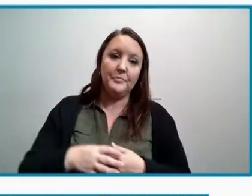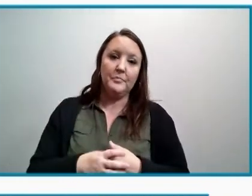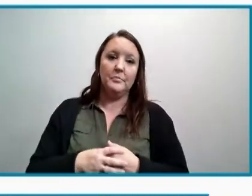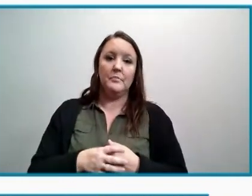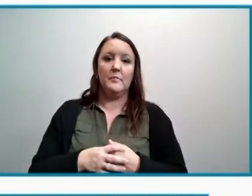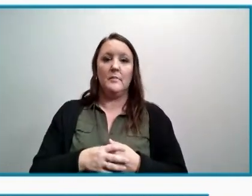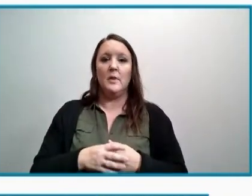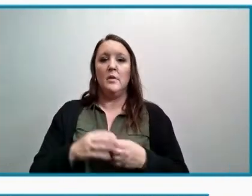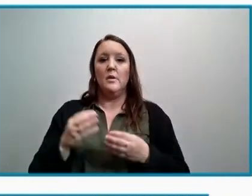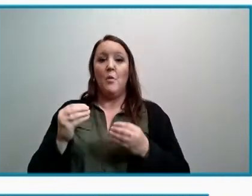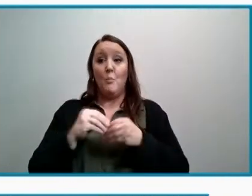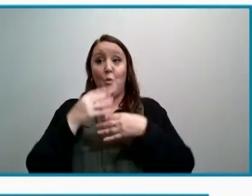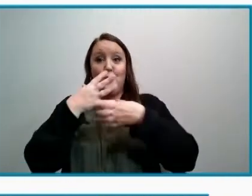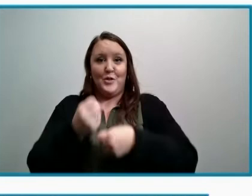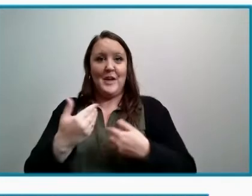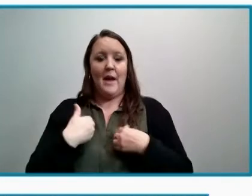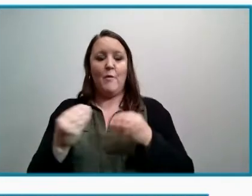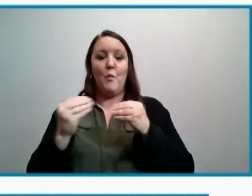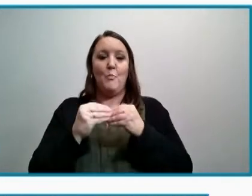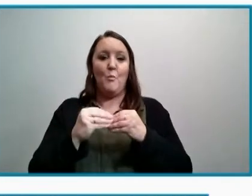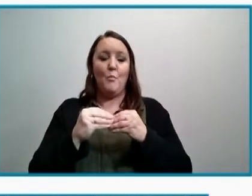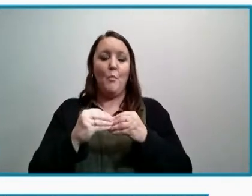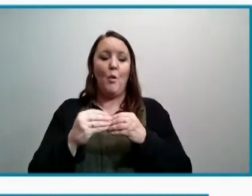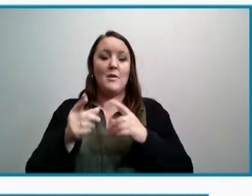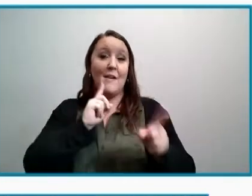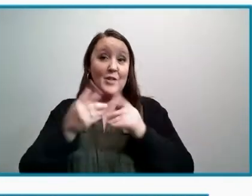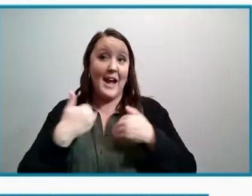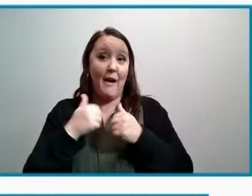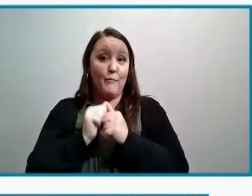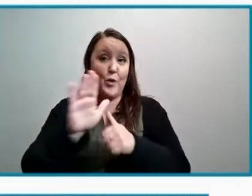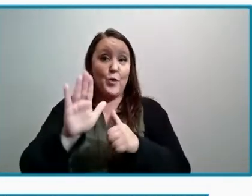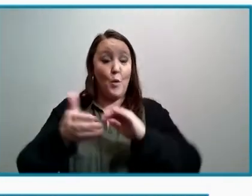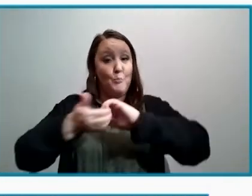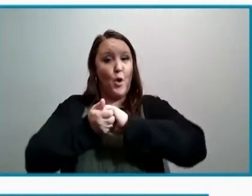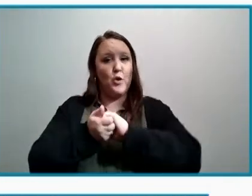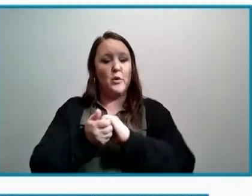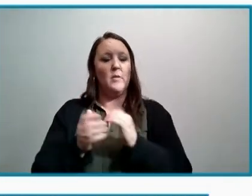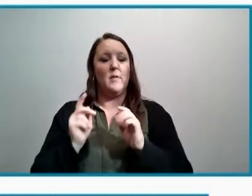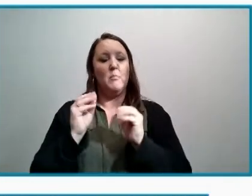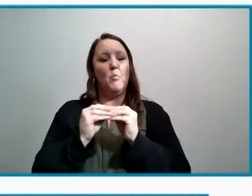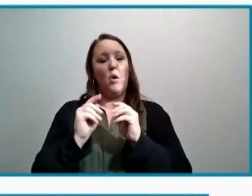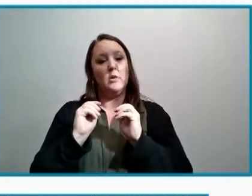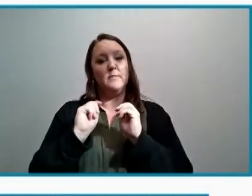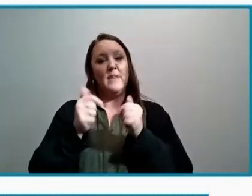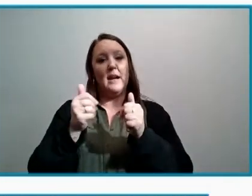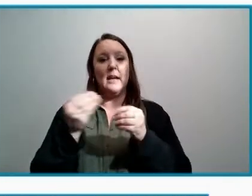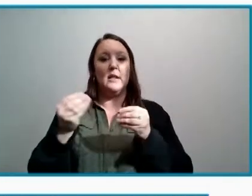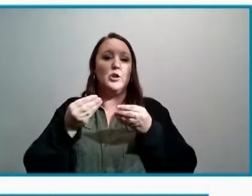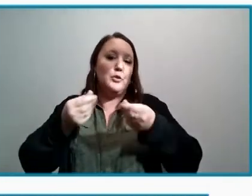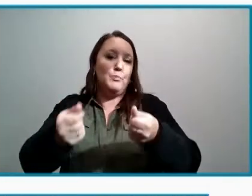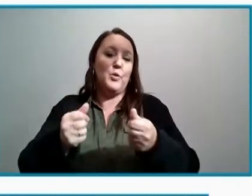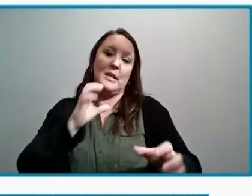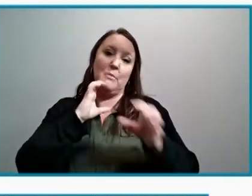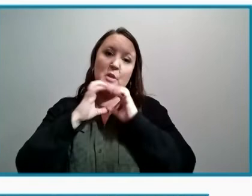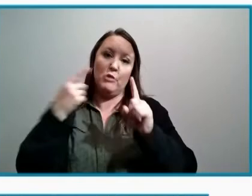the more conversations you have with your partners, the faster you can mobilize things. So communication, building trust.